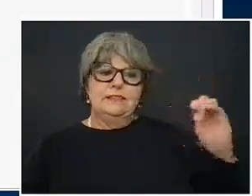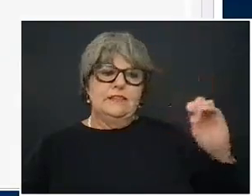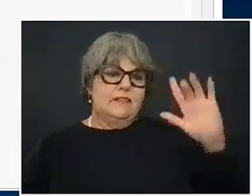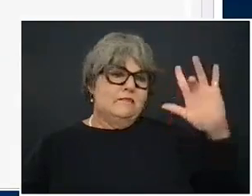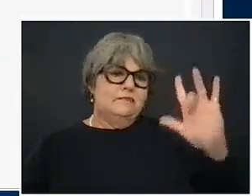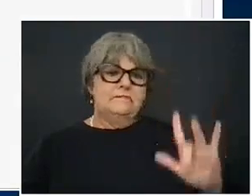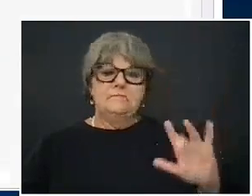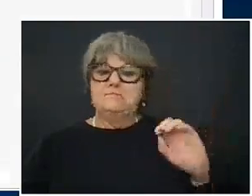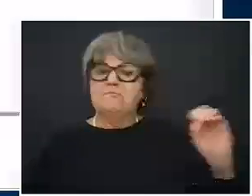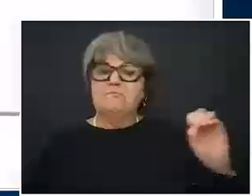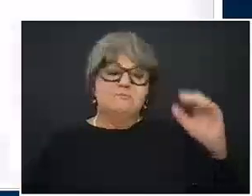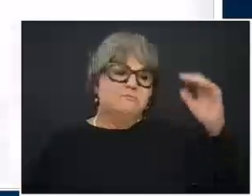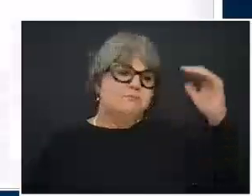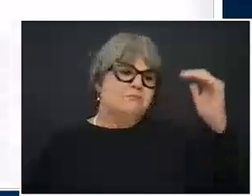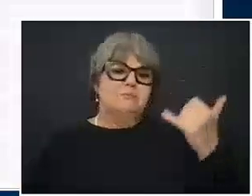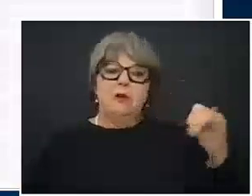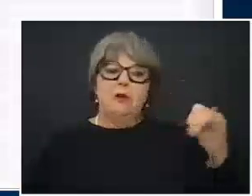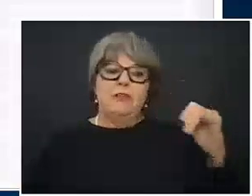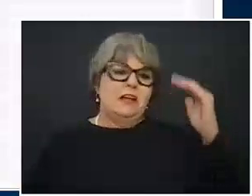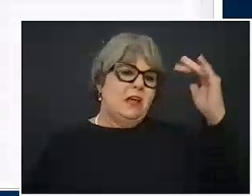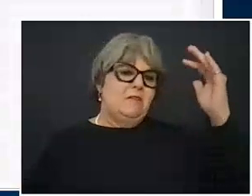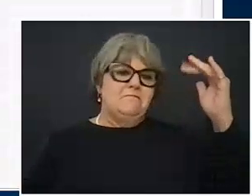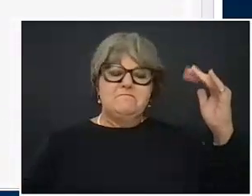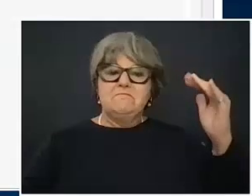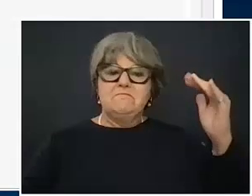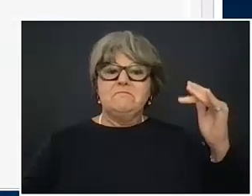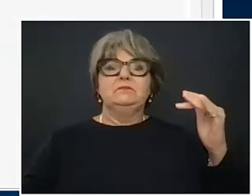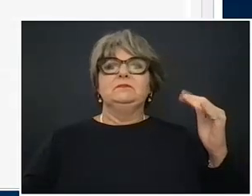No. There's nothing in the preset, except